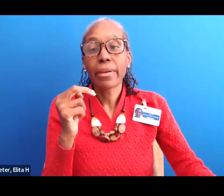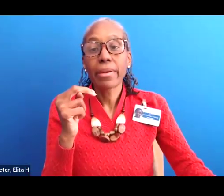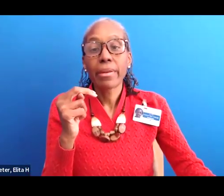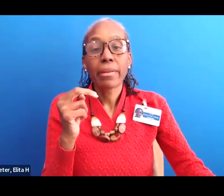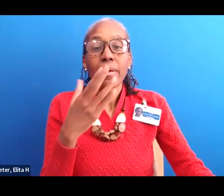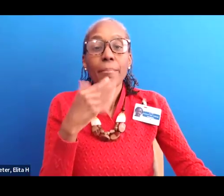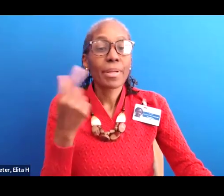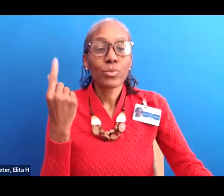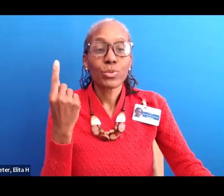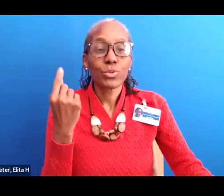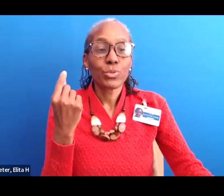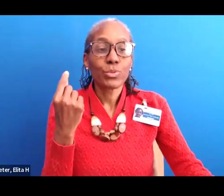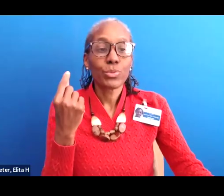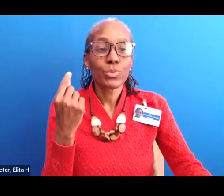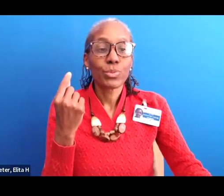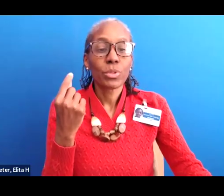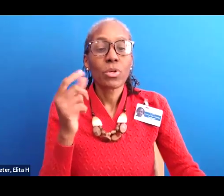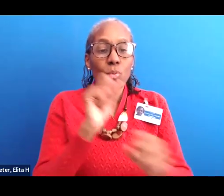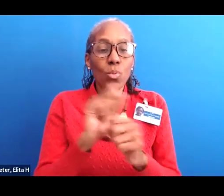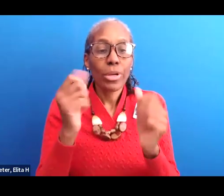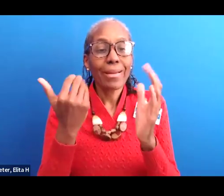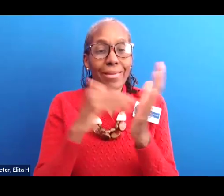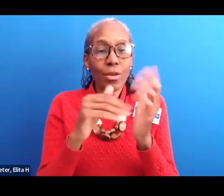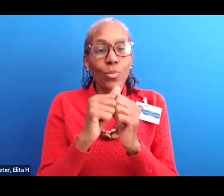The best thing to do is to work again with your primary care